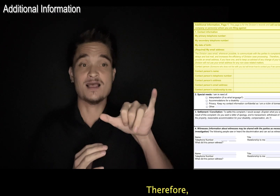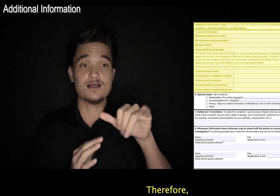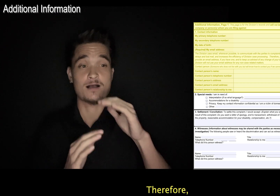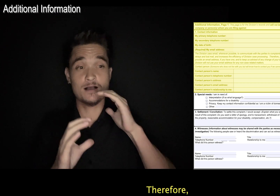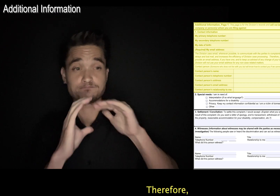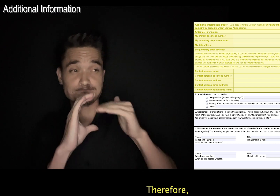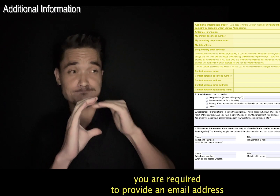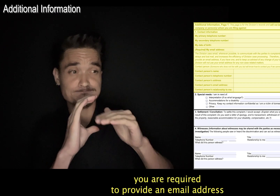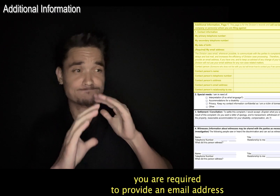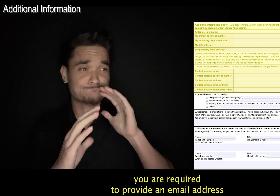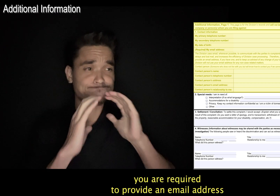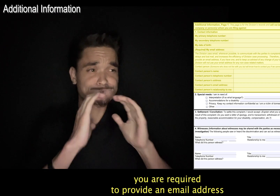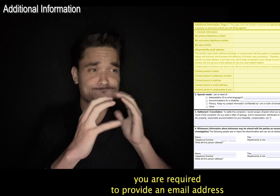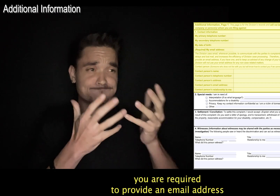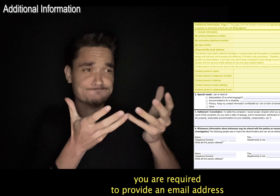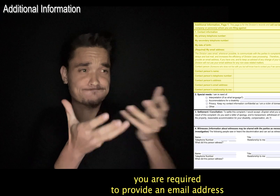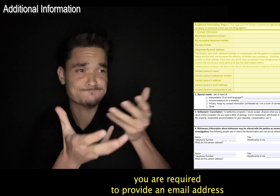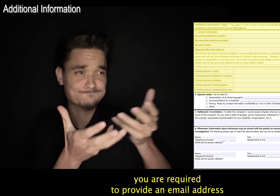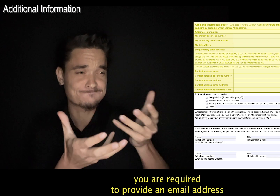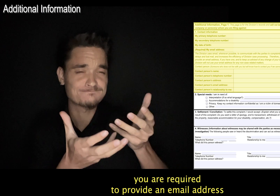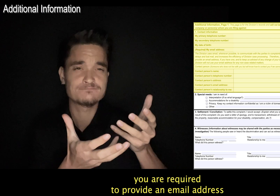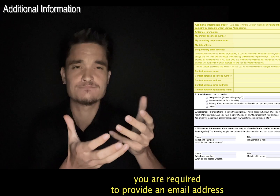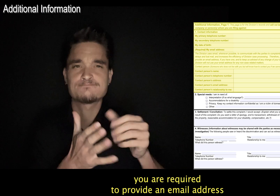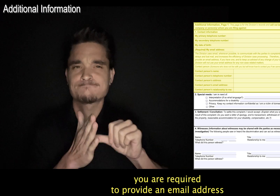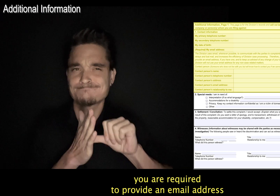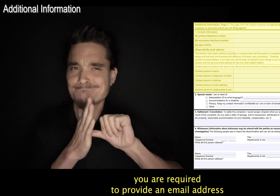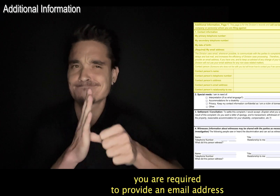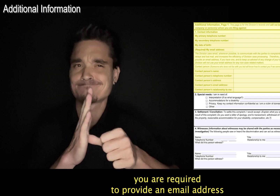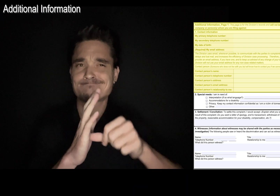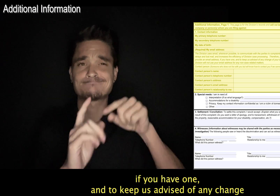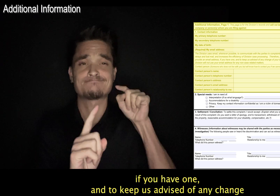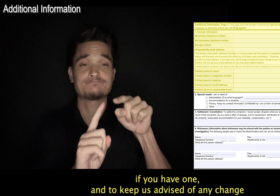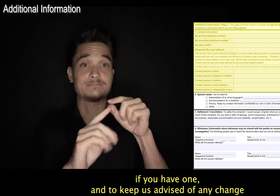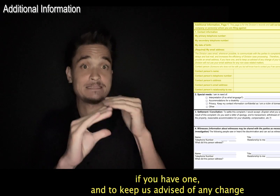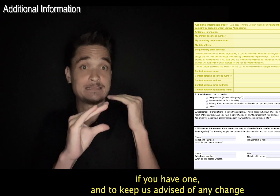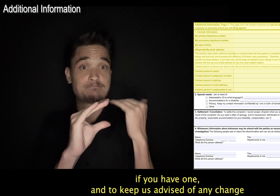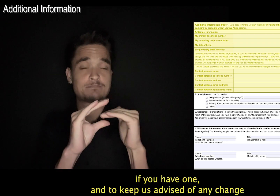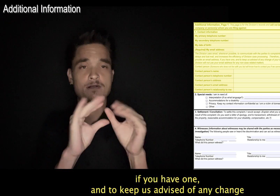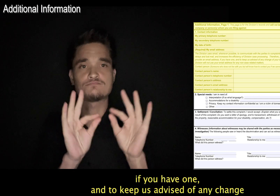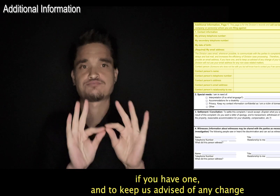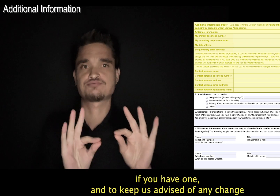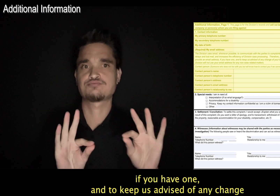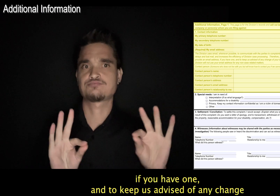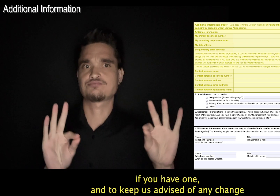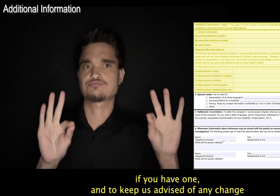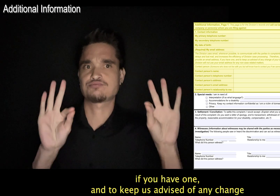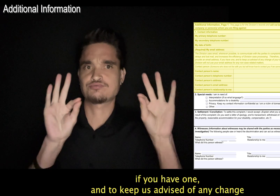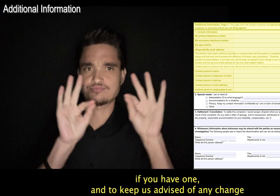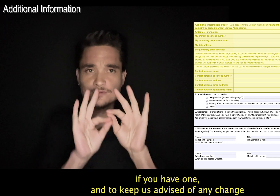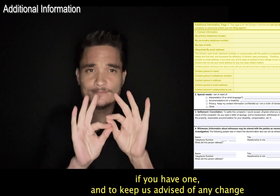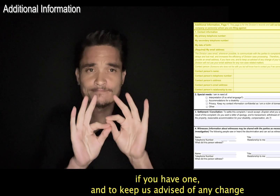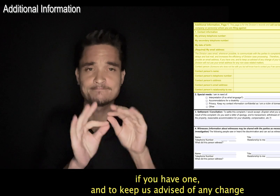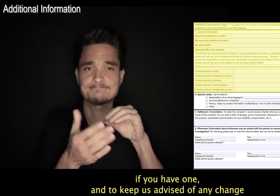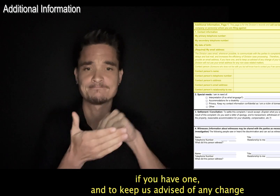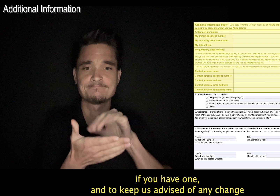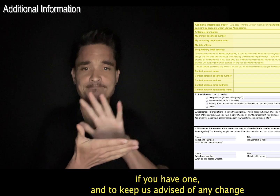Therefore, you are required to provide an email address if you have one, and to keep us advised of any change